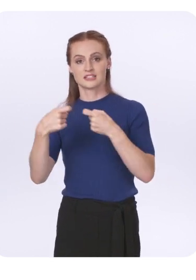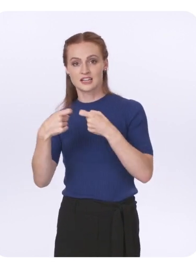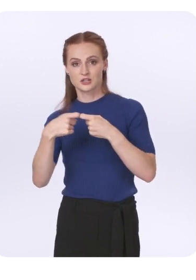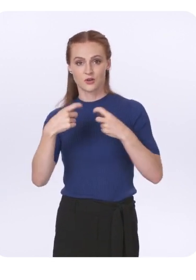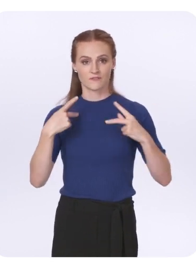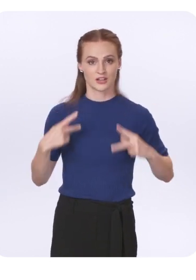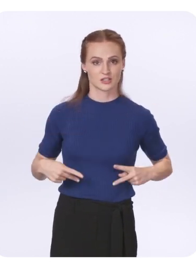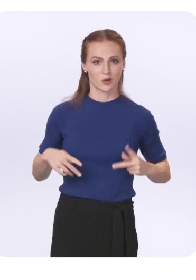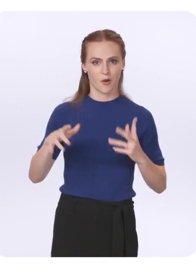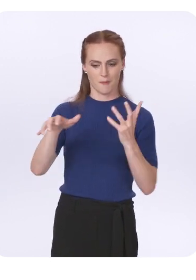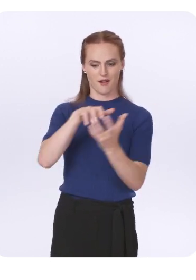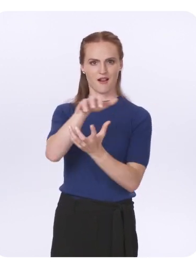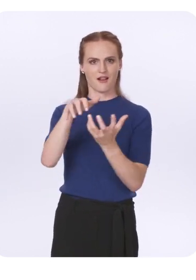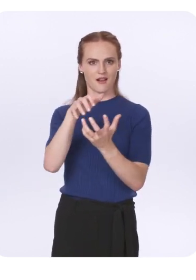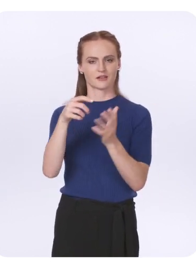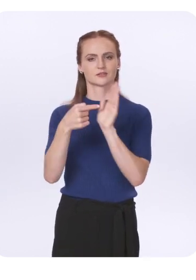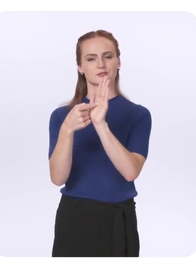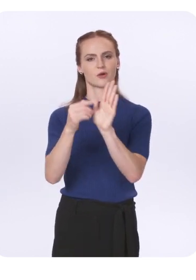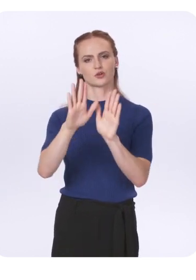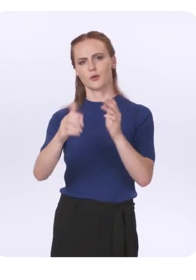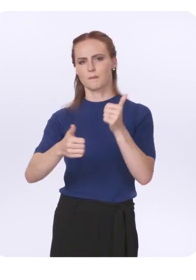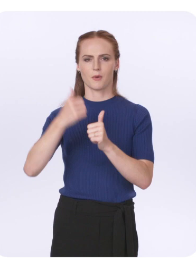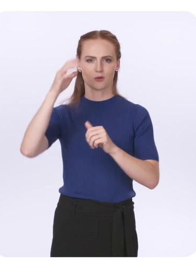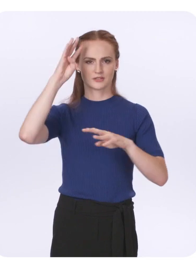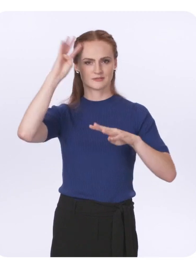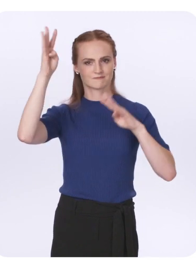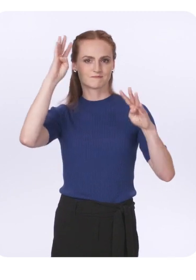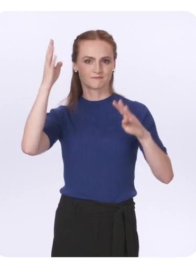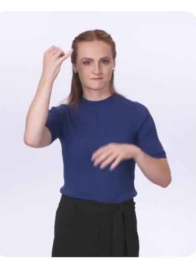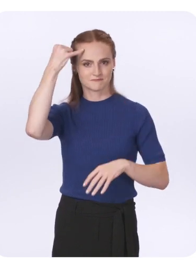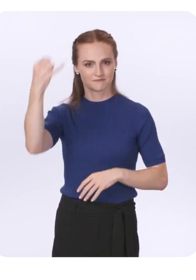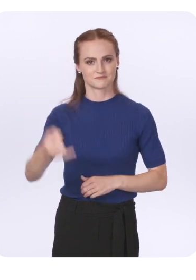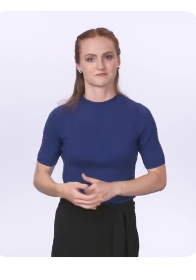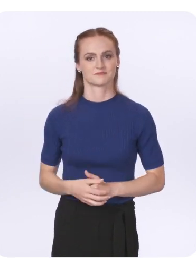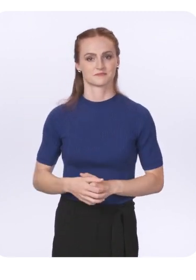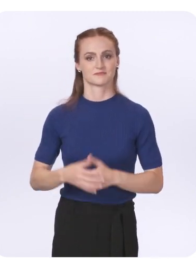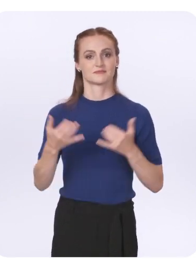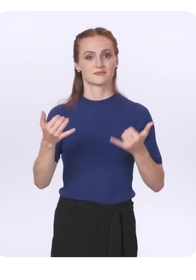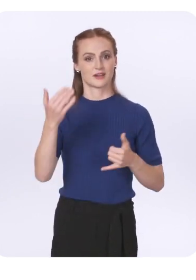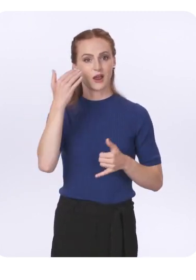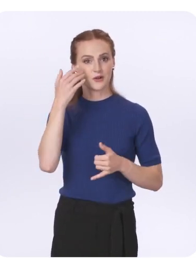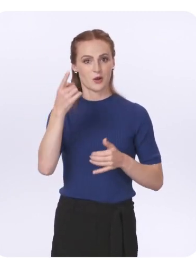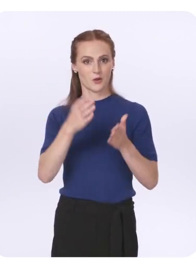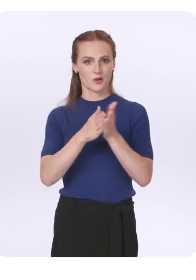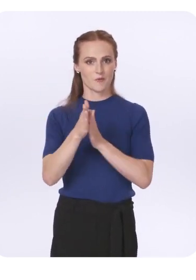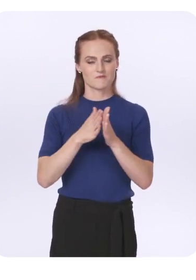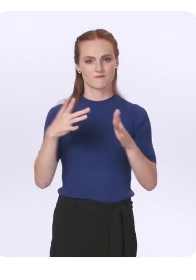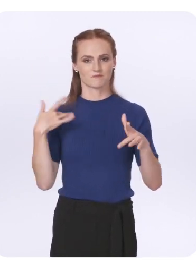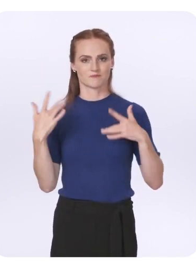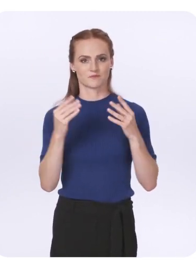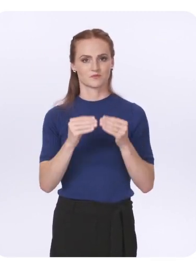Now, I know you're eager for more detail, so to stay updated, make sure you're following our developer account